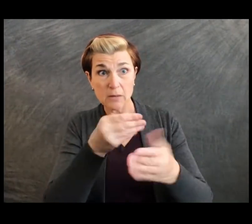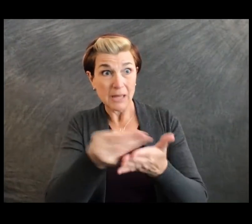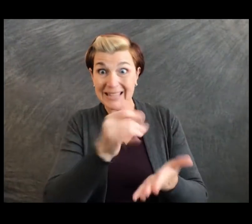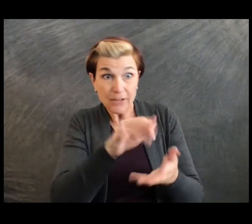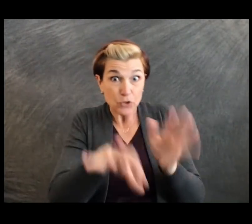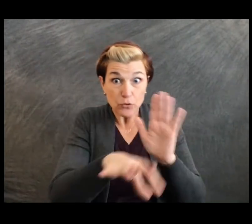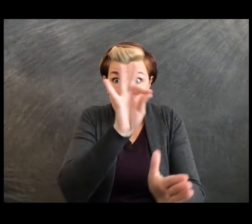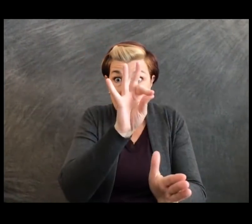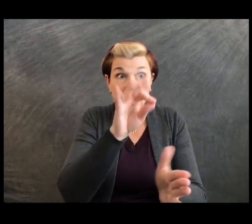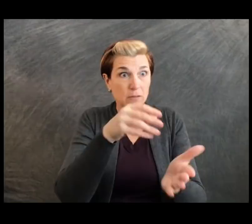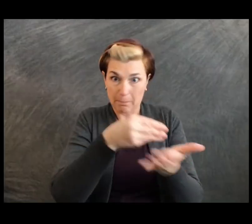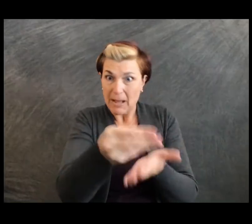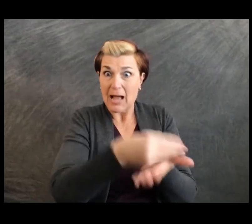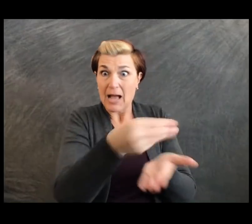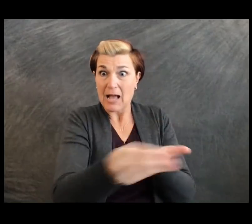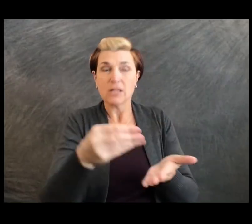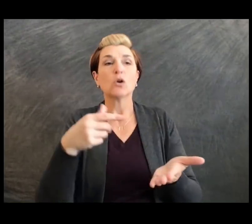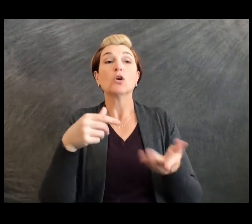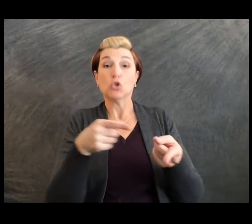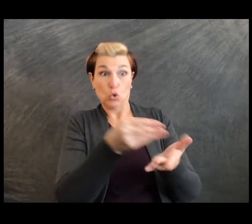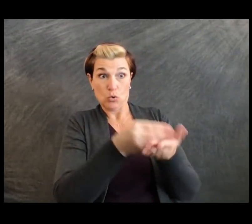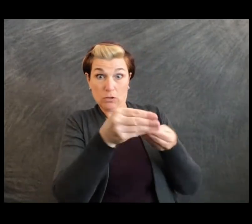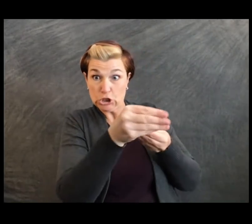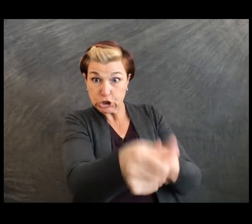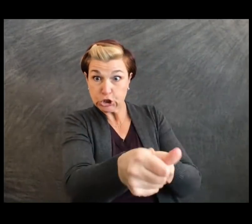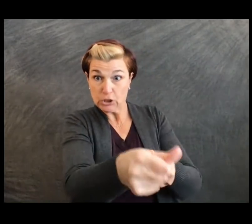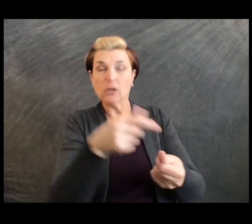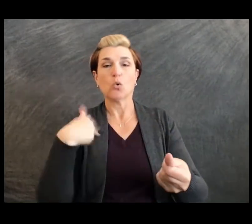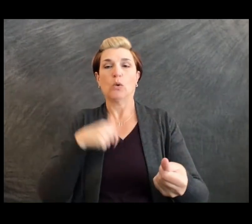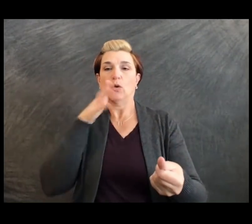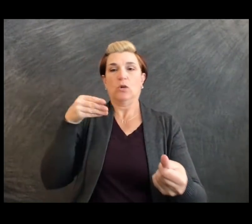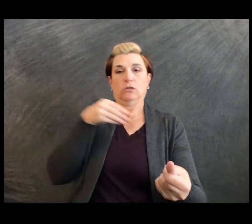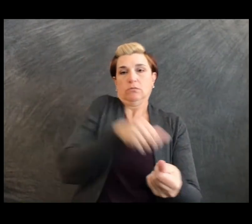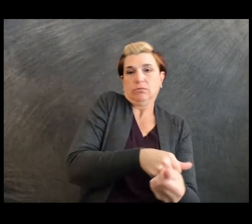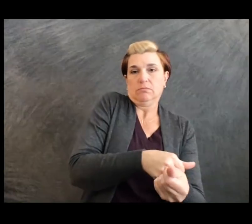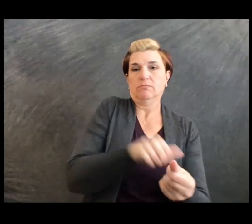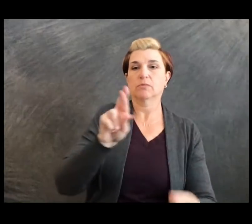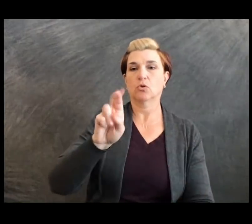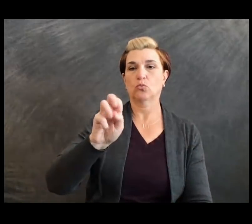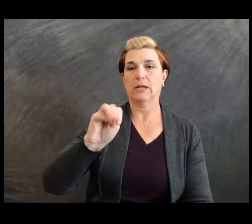you if you buy medical supplies from foreign sources it is reimbursable by